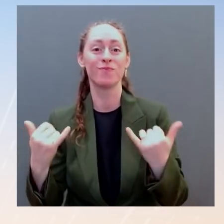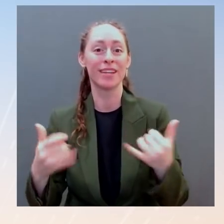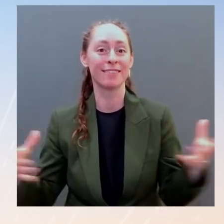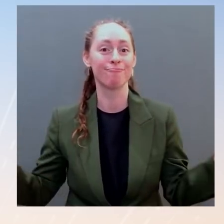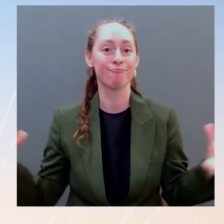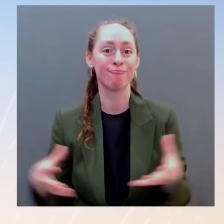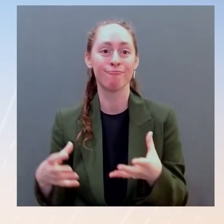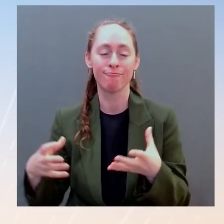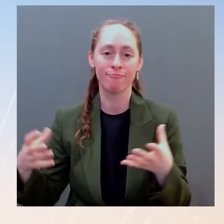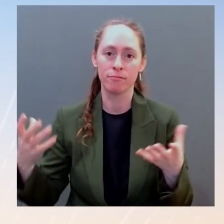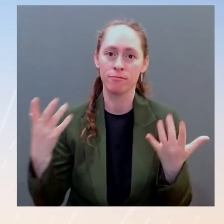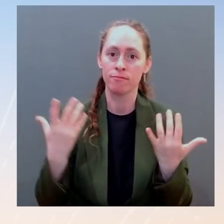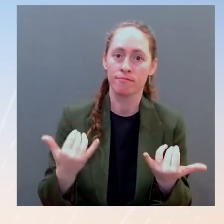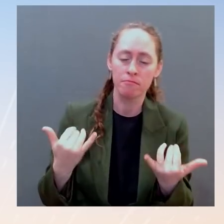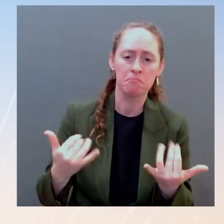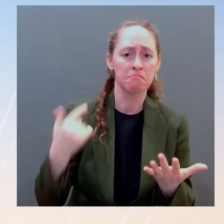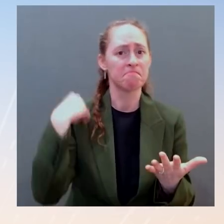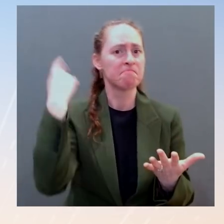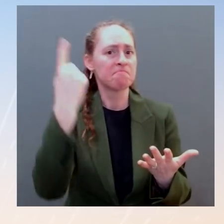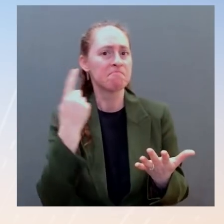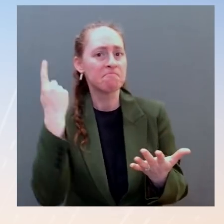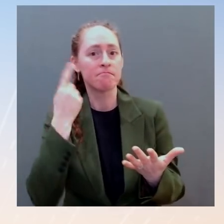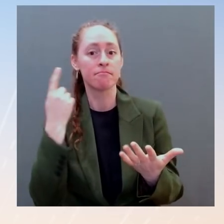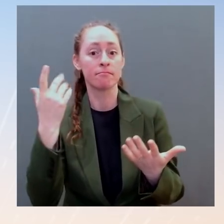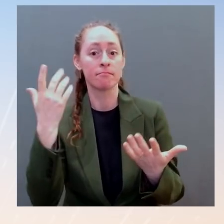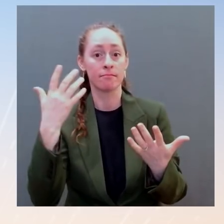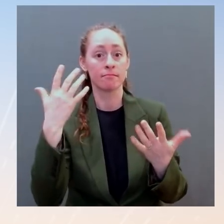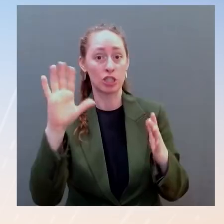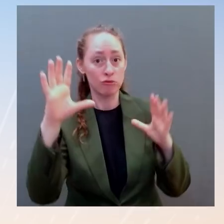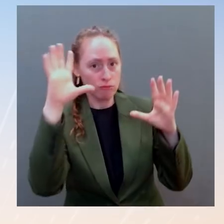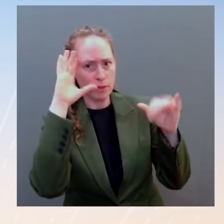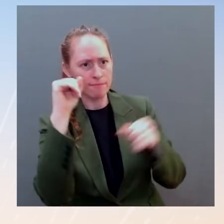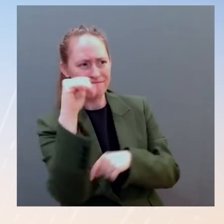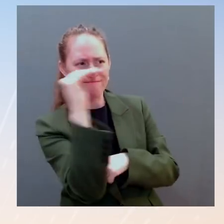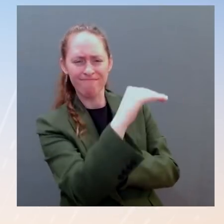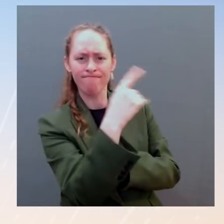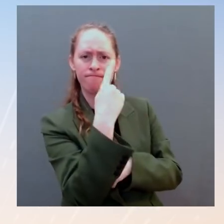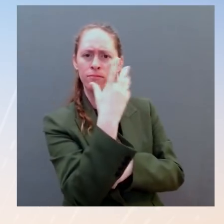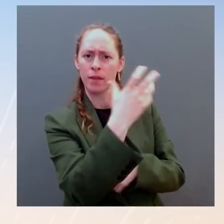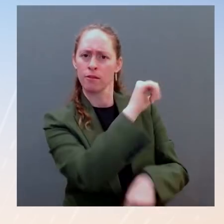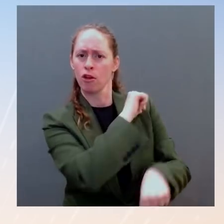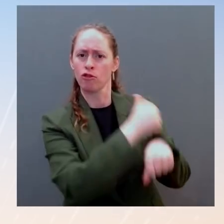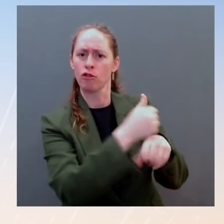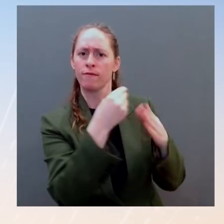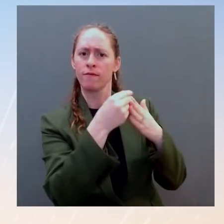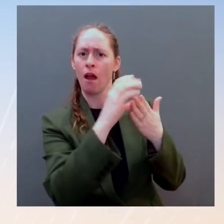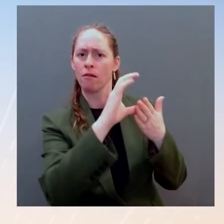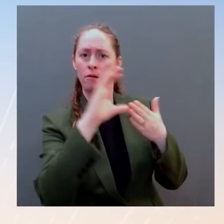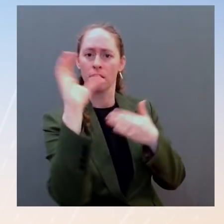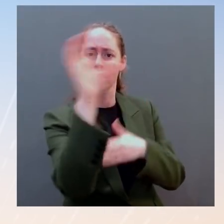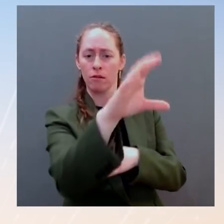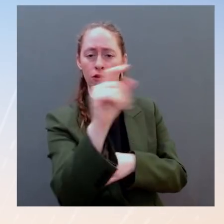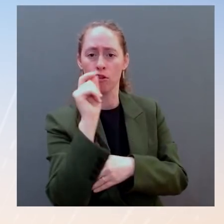is going to go ask for and how long that money would last? Ms. Psaki: Sure. Not quite yet. He is -- expect he'll have consultations